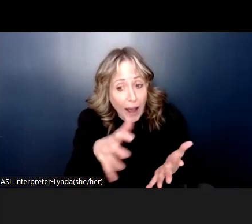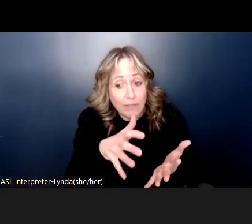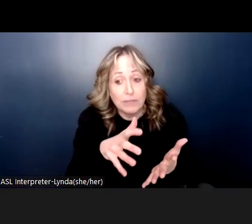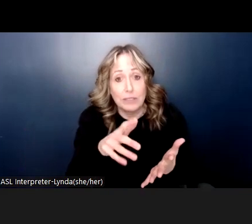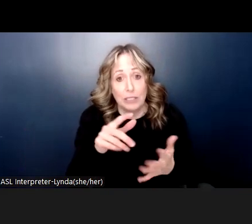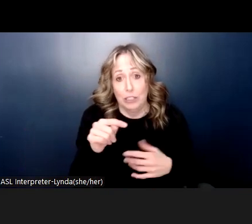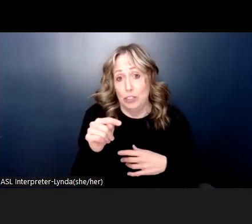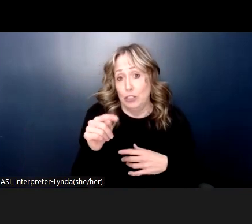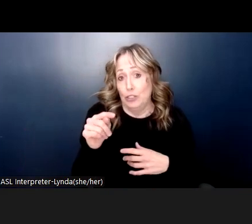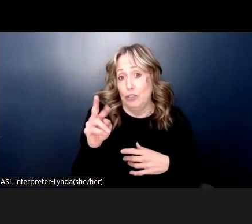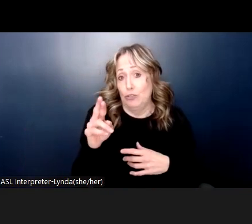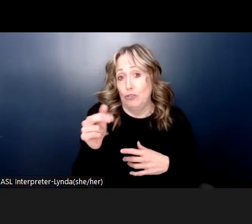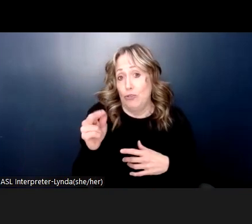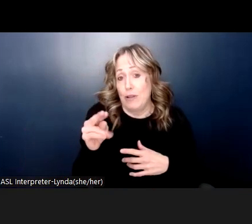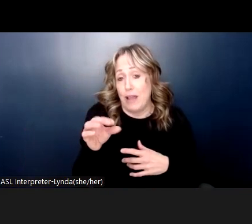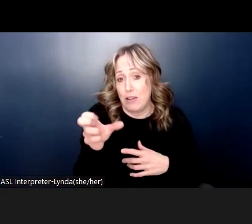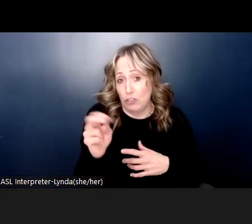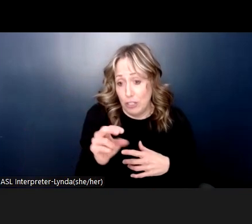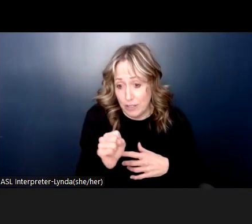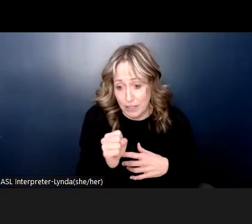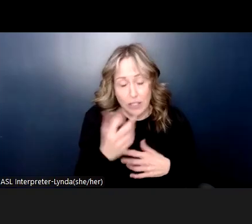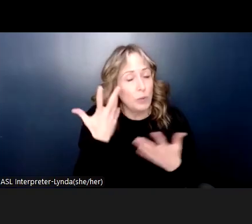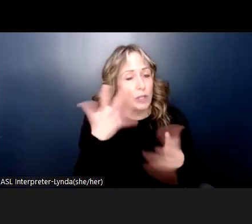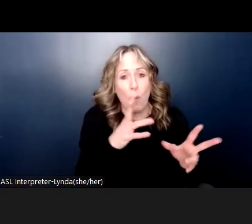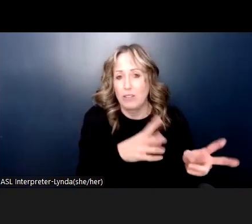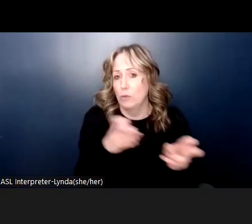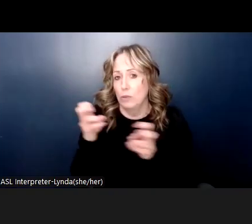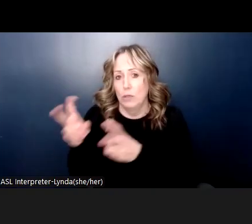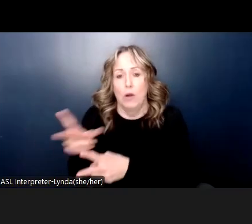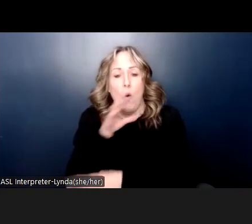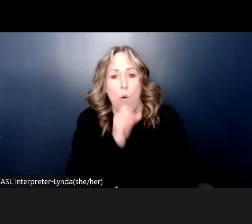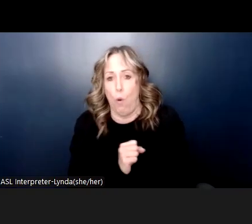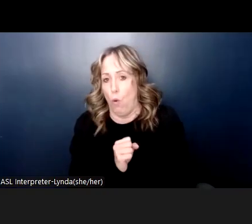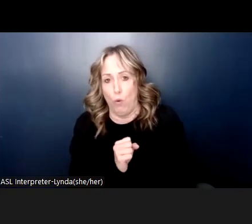because we don't want to bring over old junk from the system into the new system.